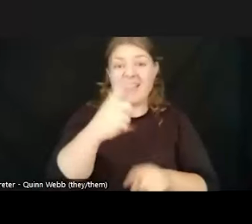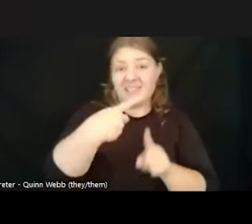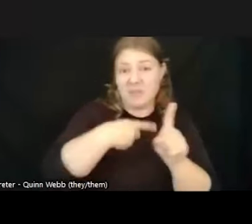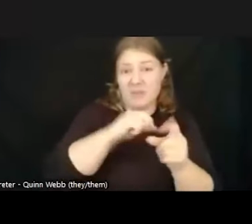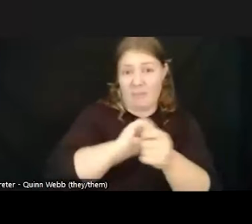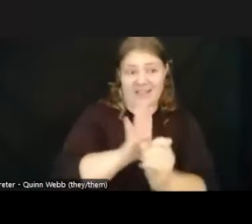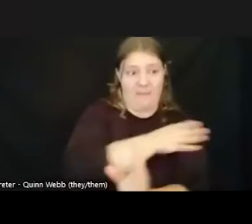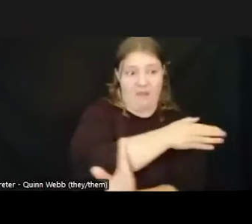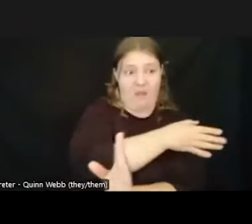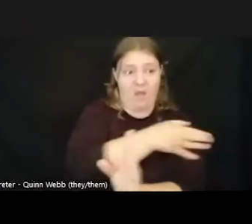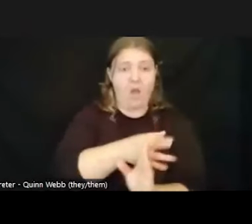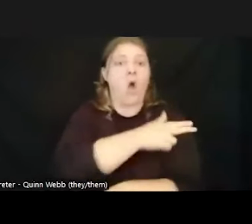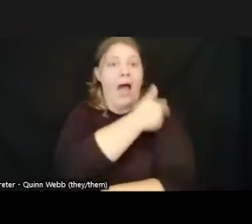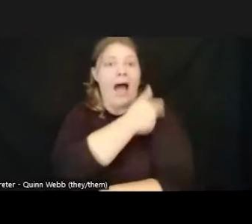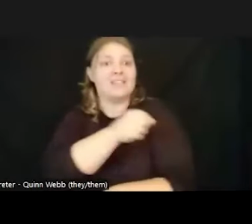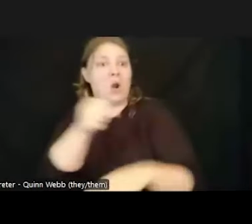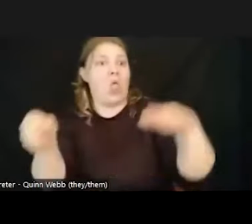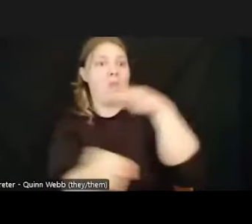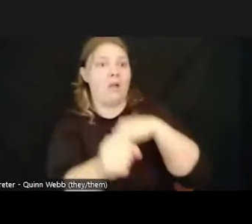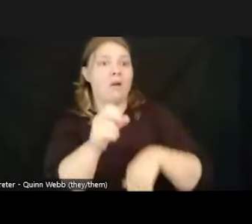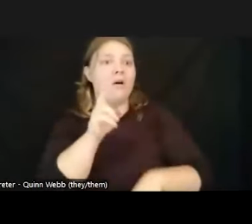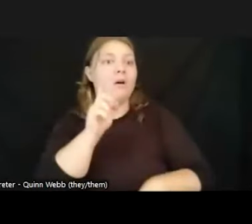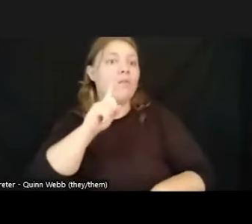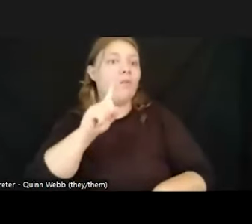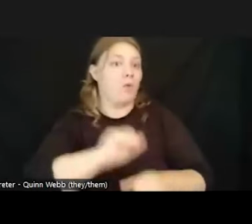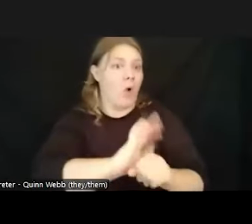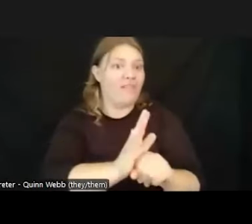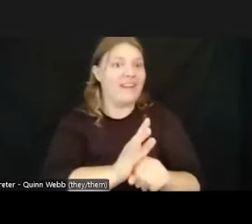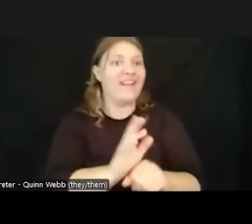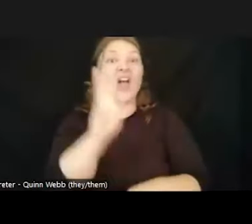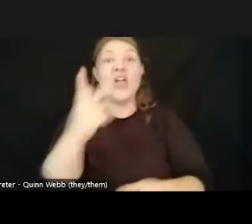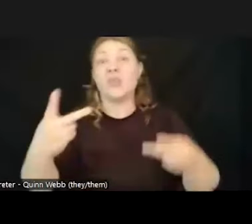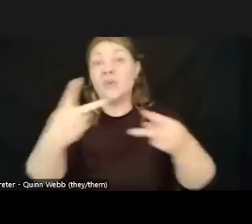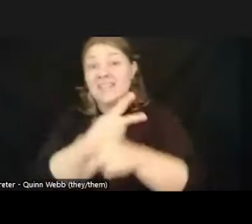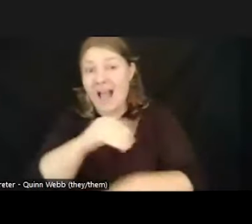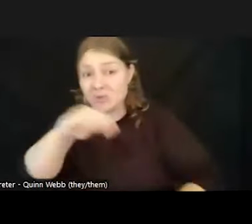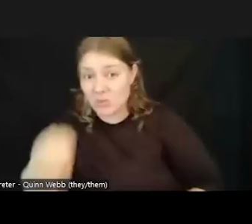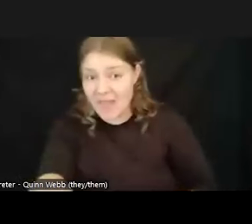because of covid-19 at nearly three times the rate that number three stands out a lot as we